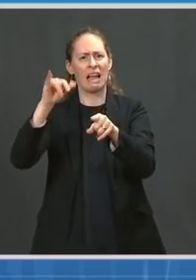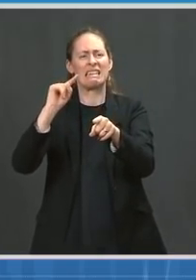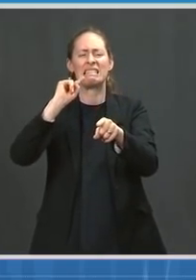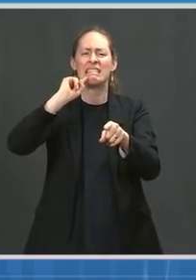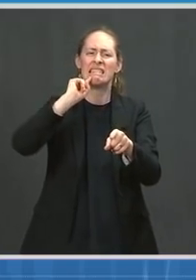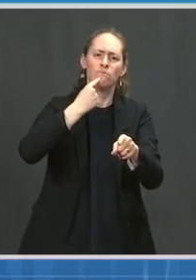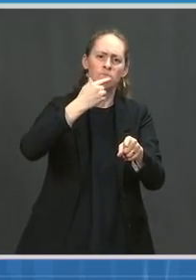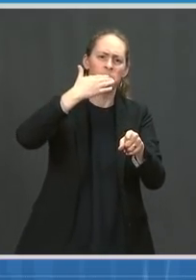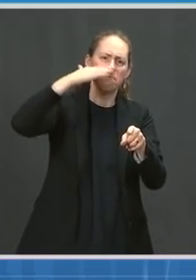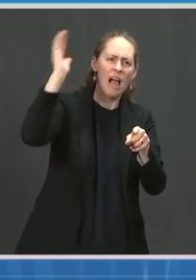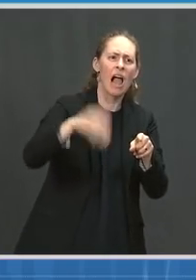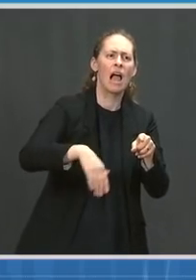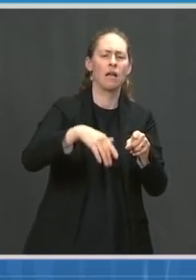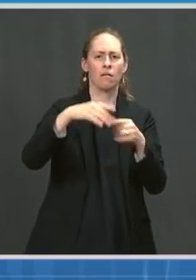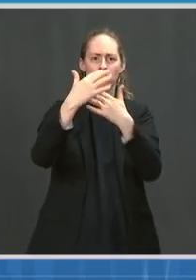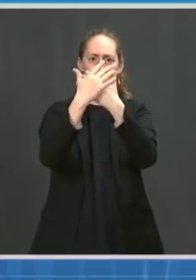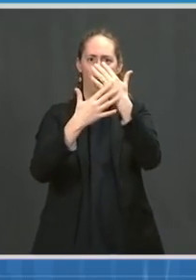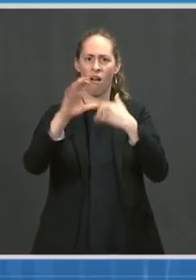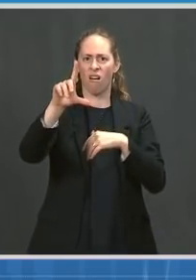after receiving the J&J vaccine.